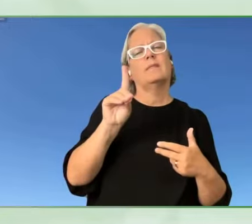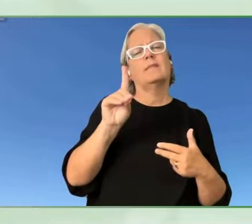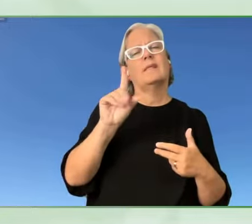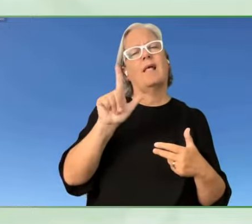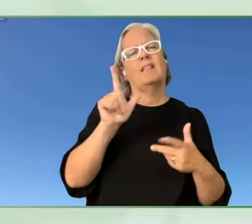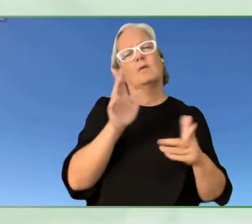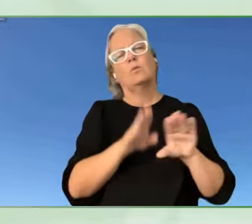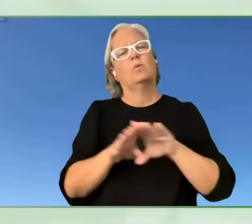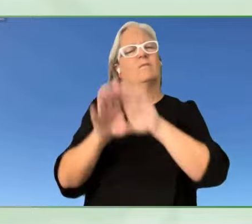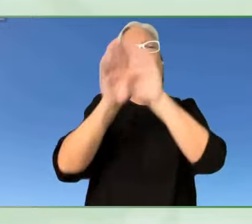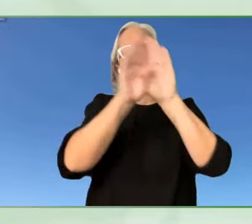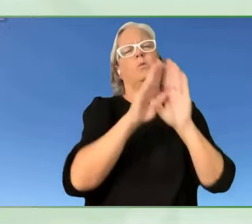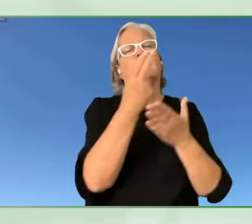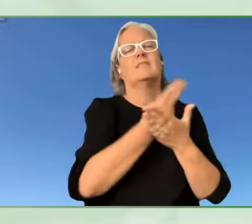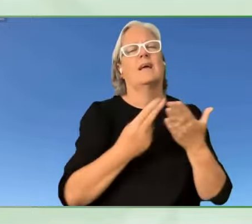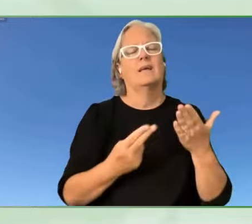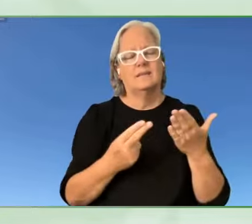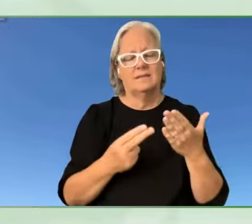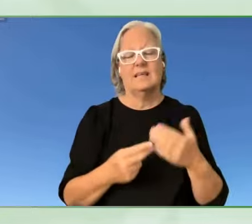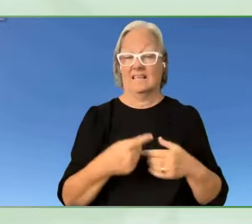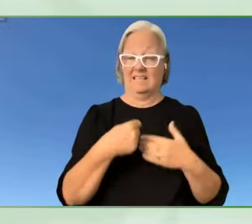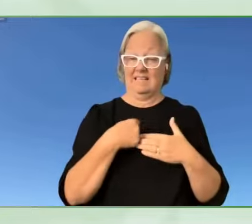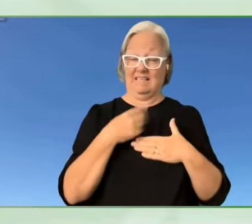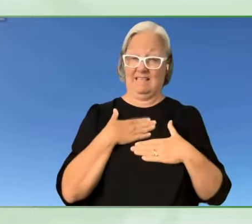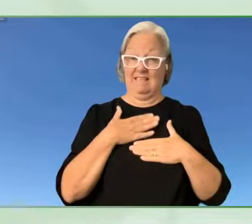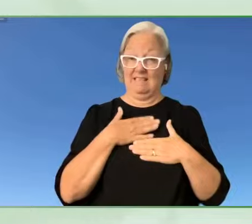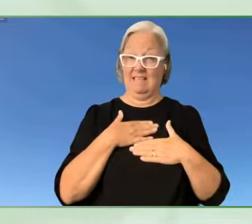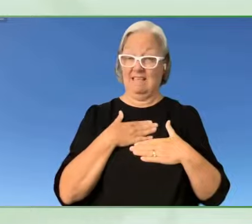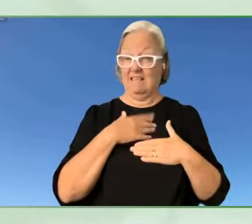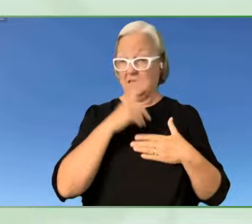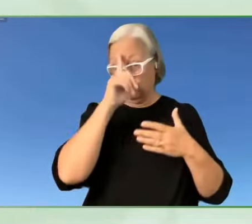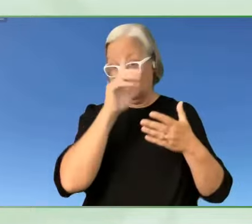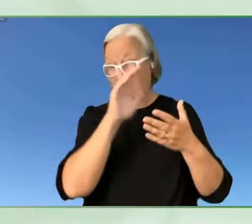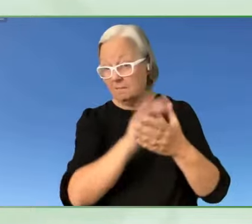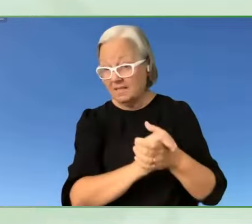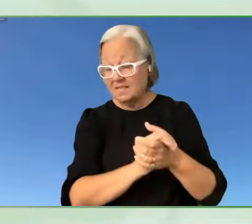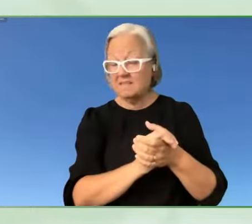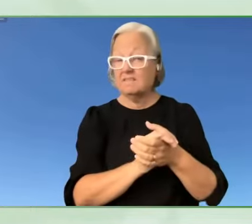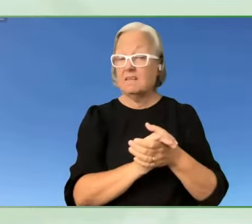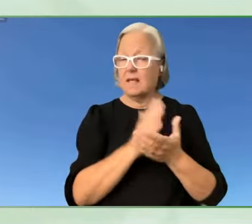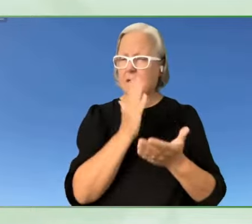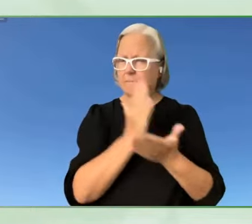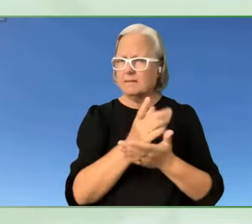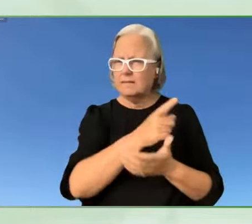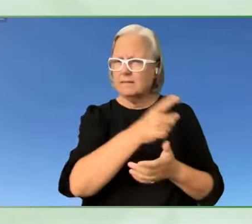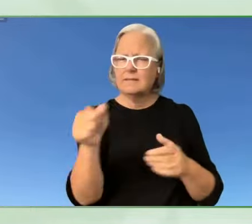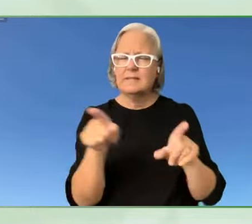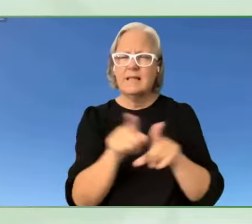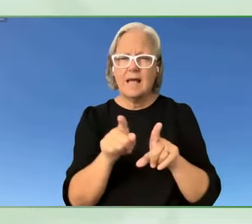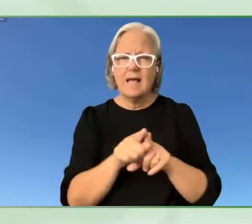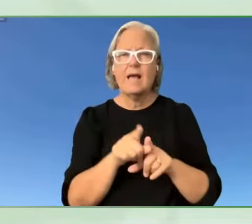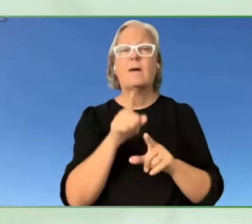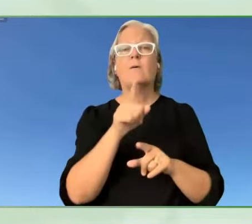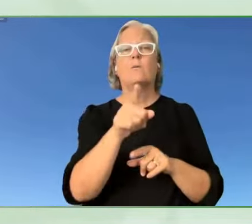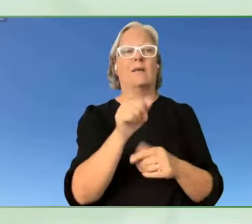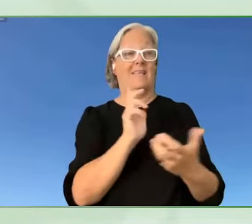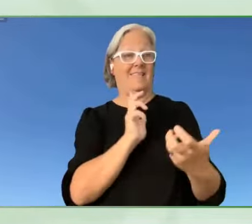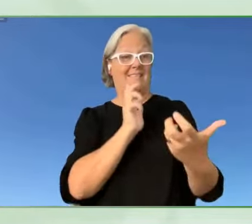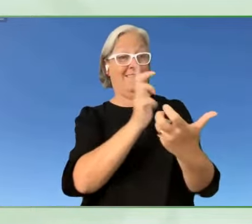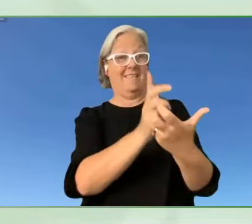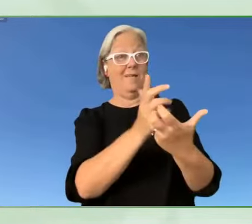The third piece you said is in terms of the means of engagement.